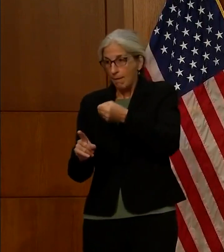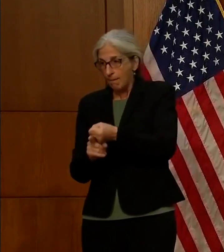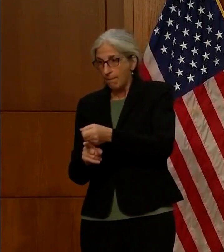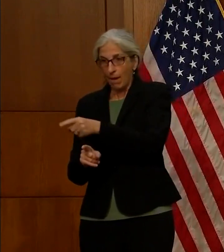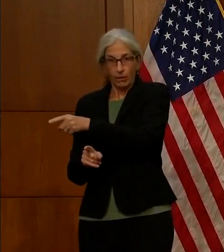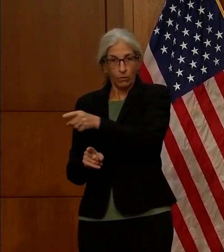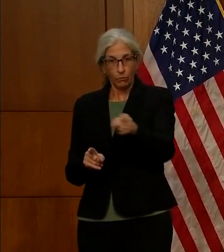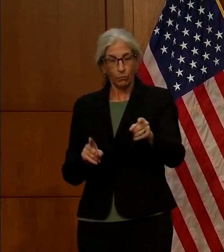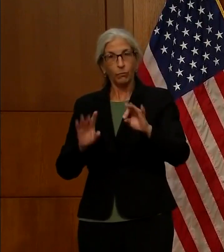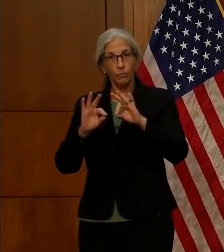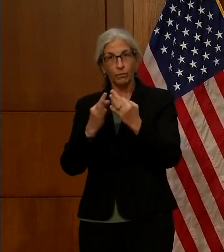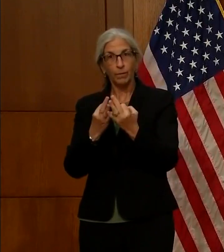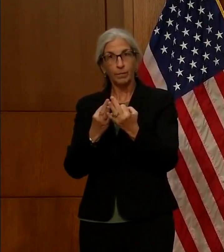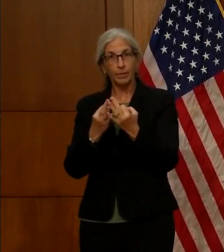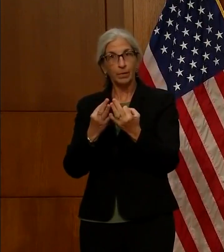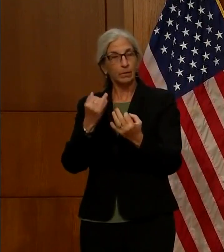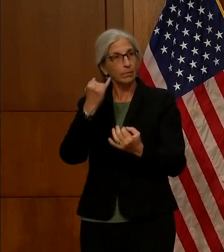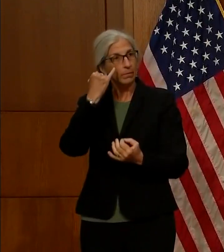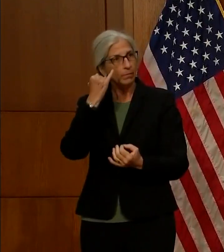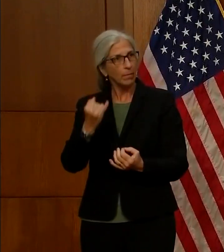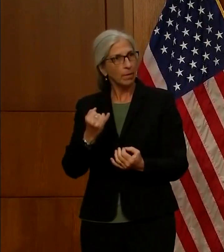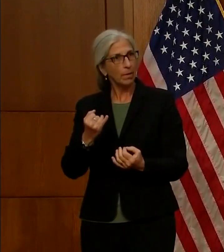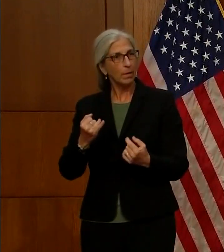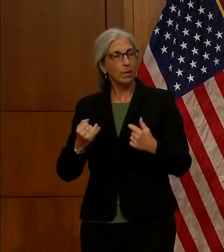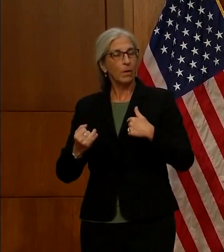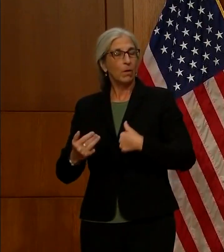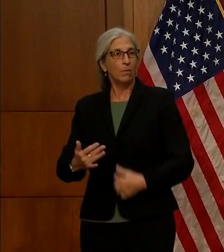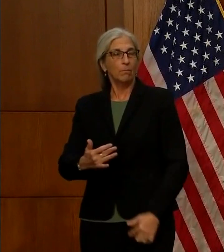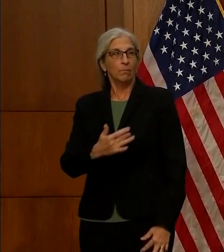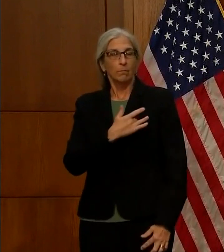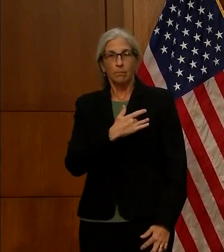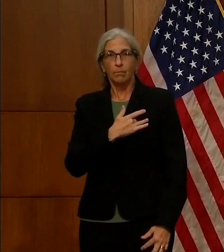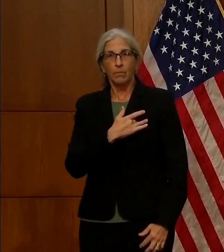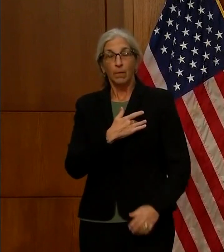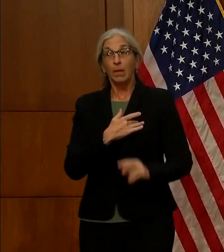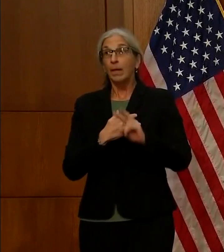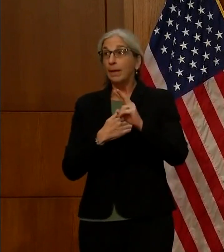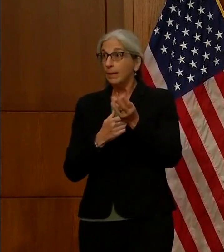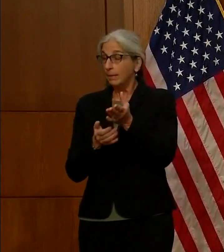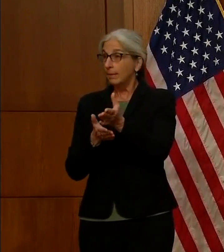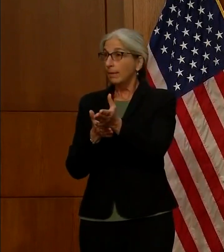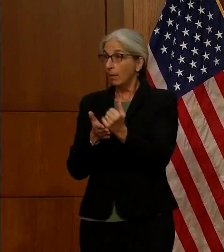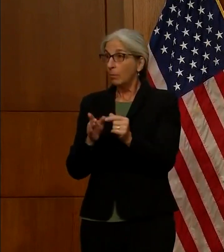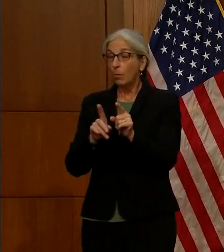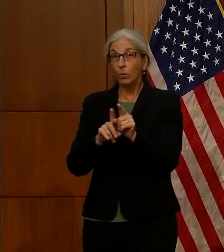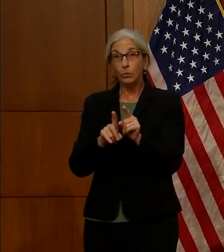HAD AN IMPACT ON THEIR FAMILY